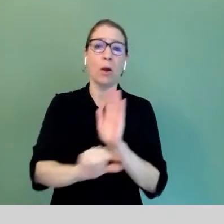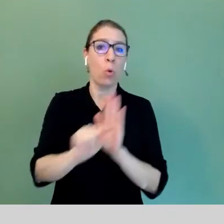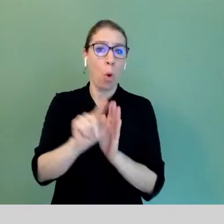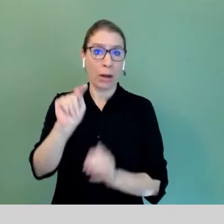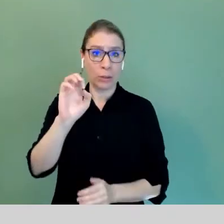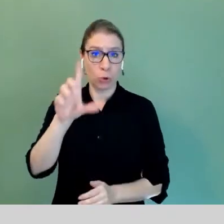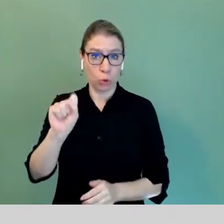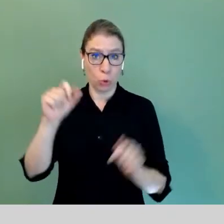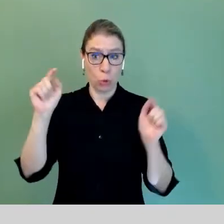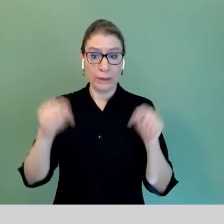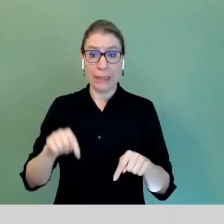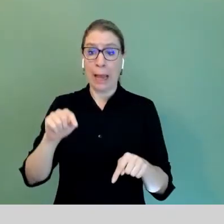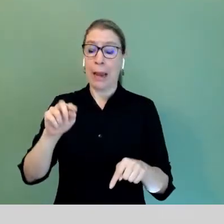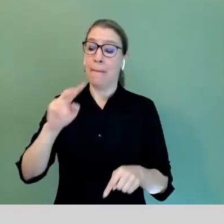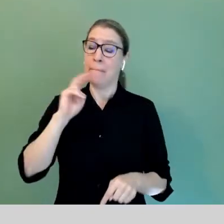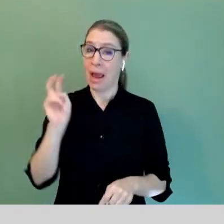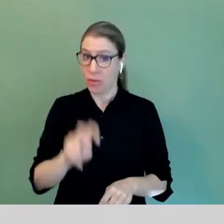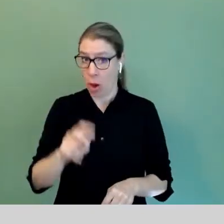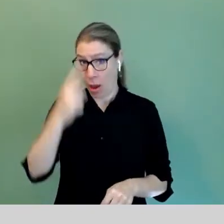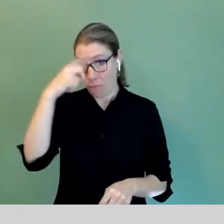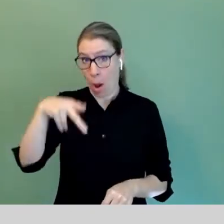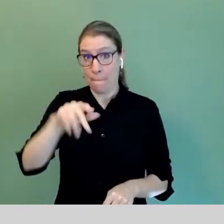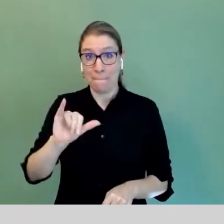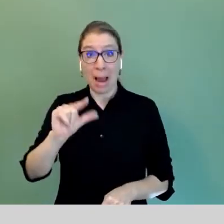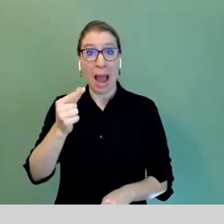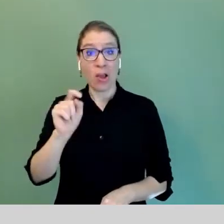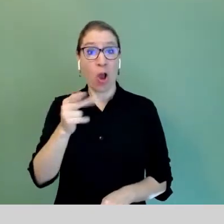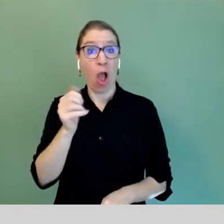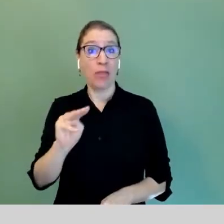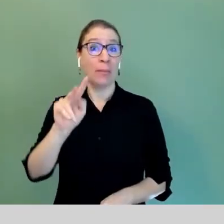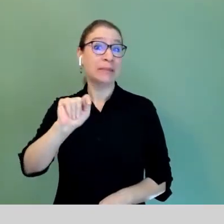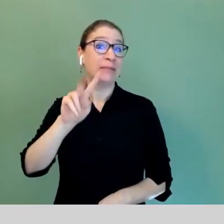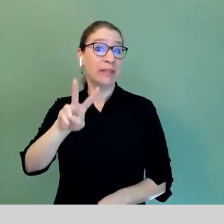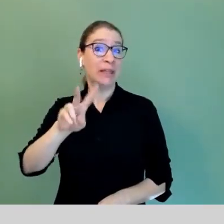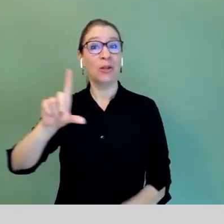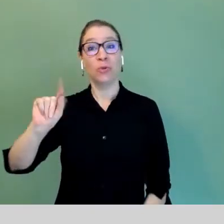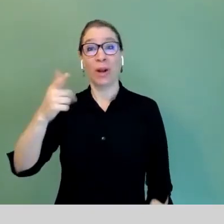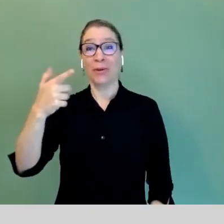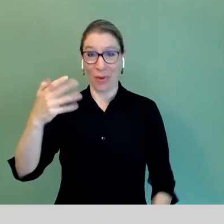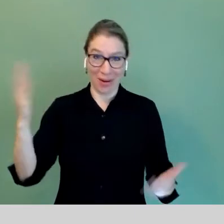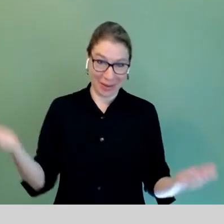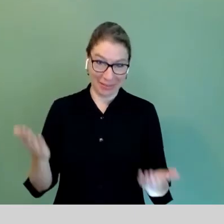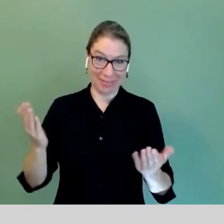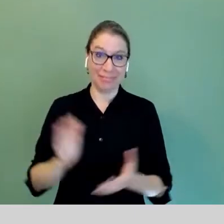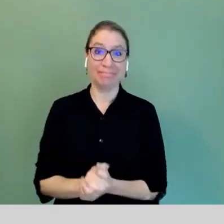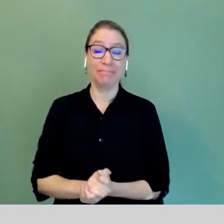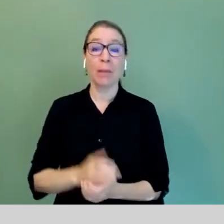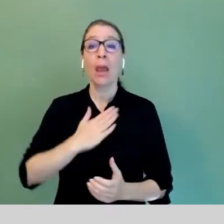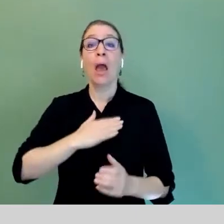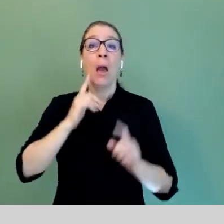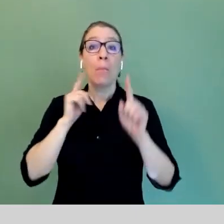in Python for PyGotham TV 2021. The agenda for this talk today,